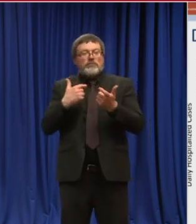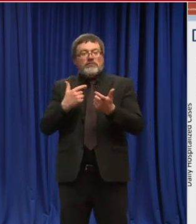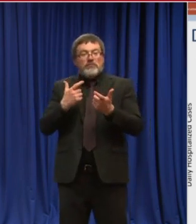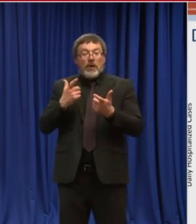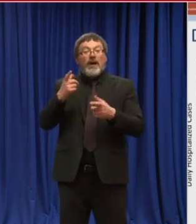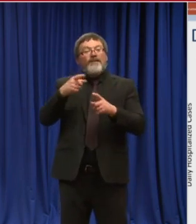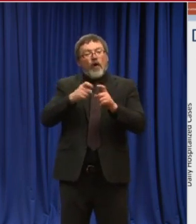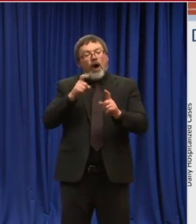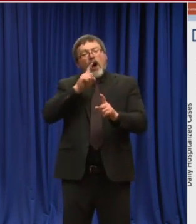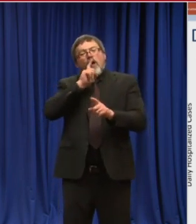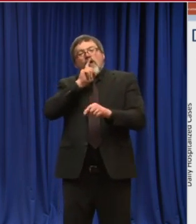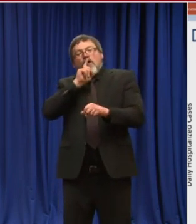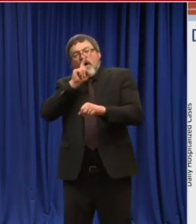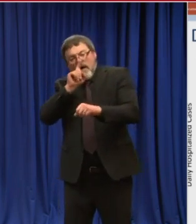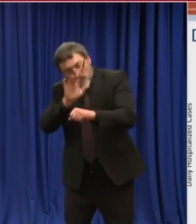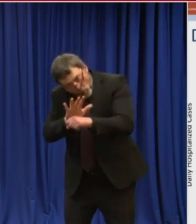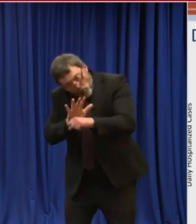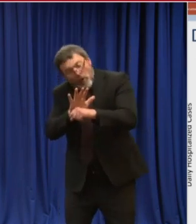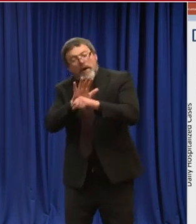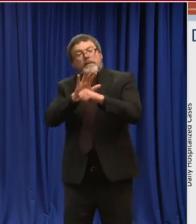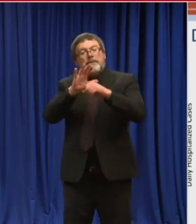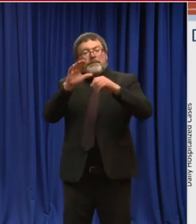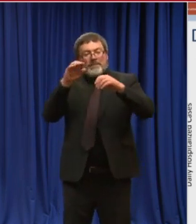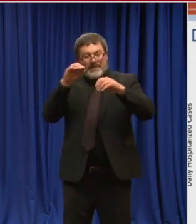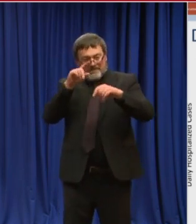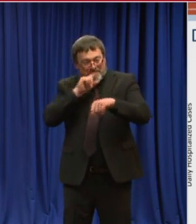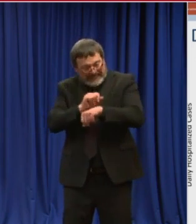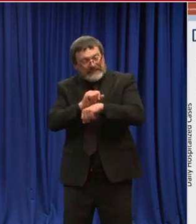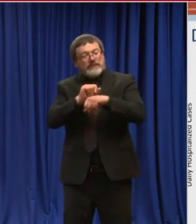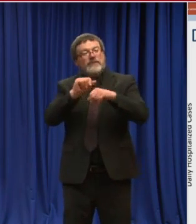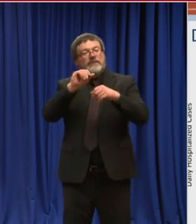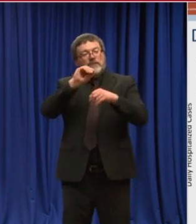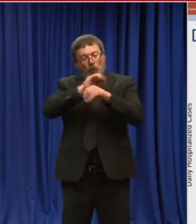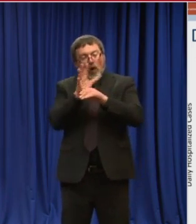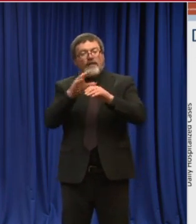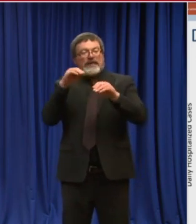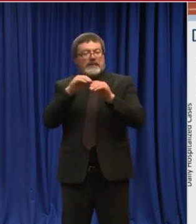HAMPSHIRE HOSPITAL ASSOCIATION HAS CRAFT HERE IS CONFIRMED COVID-19 CASES IN THE HOSPITAL.